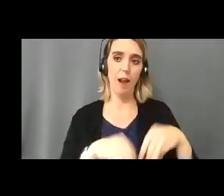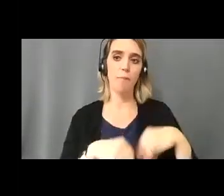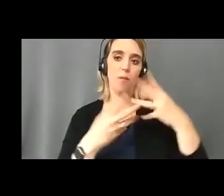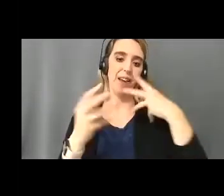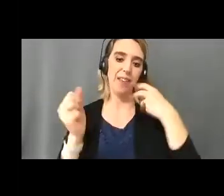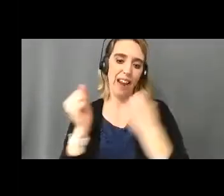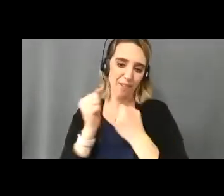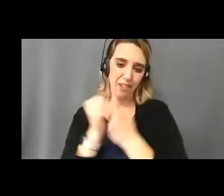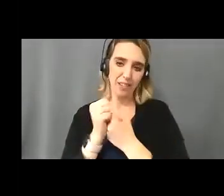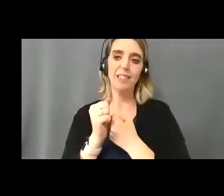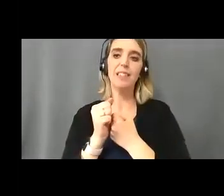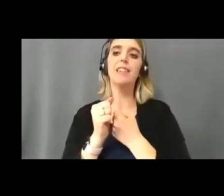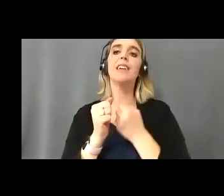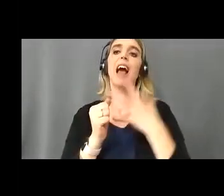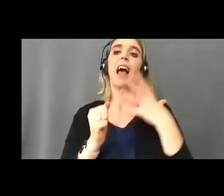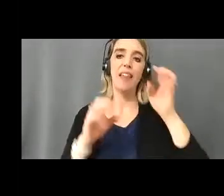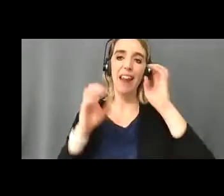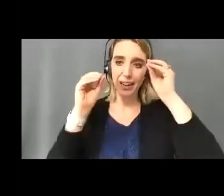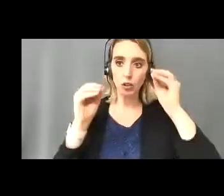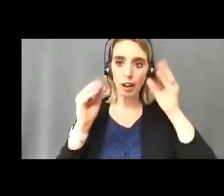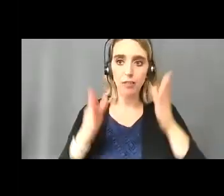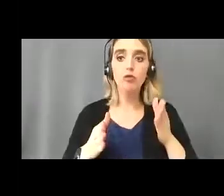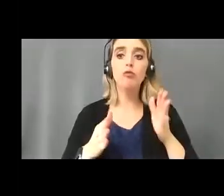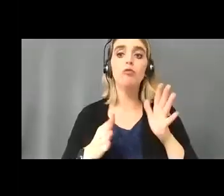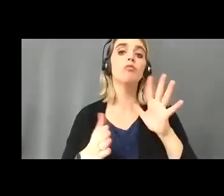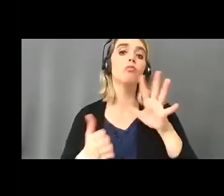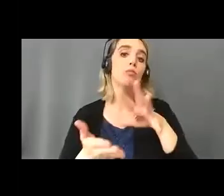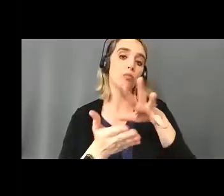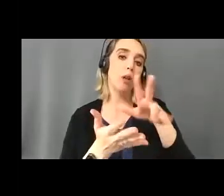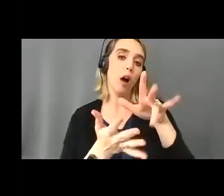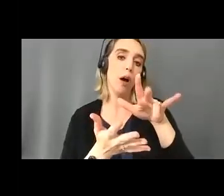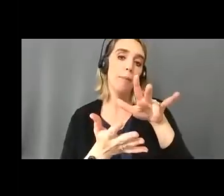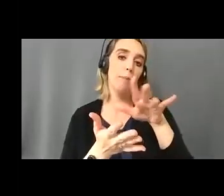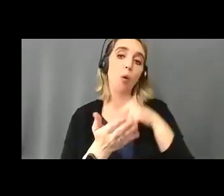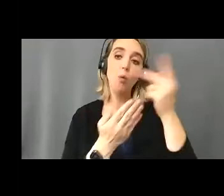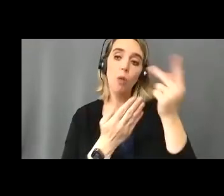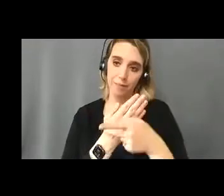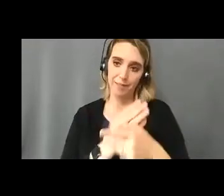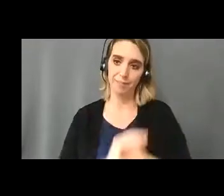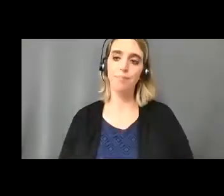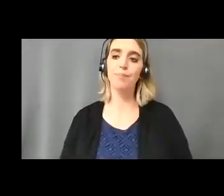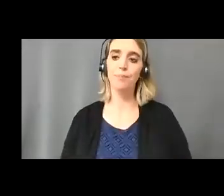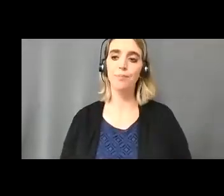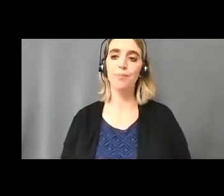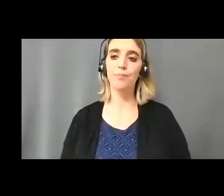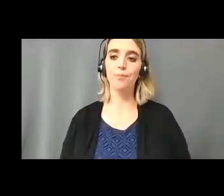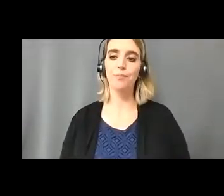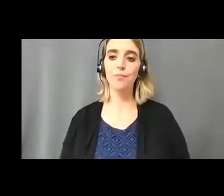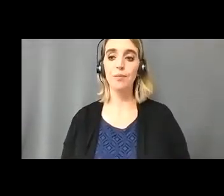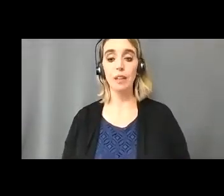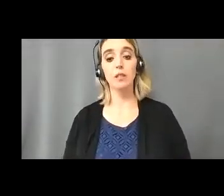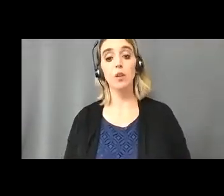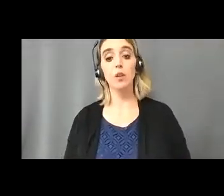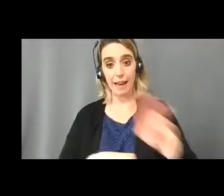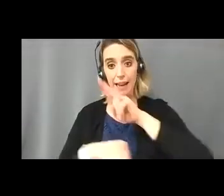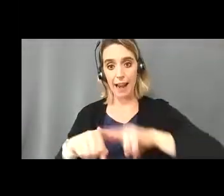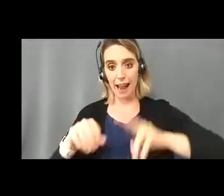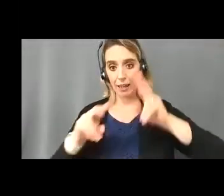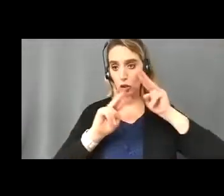and educational programs. But one of the things that we've learned at the national level, during the pandemic,